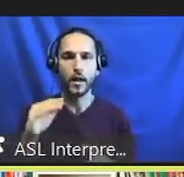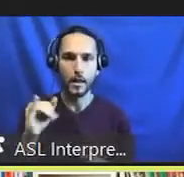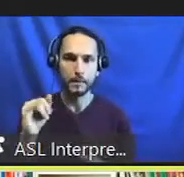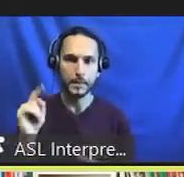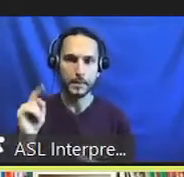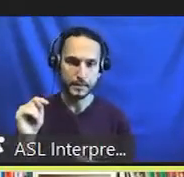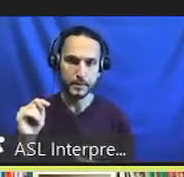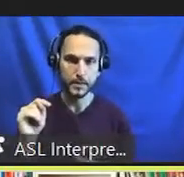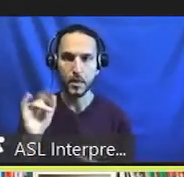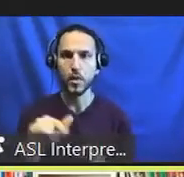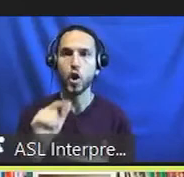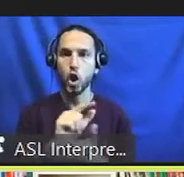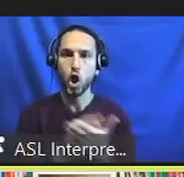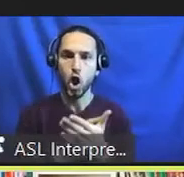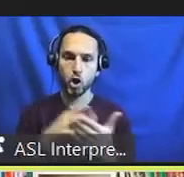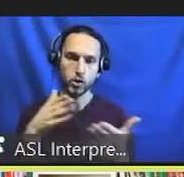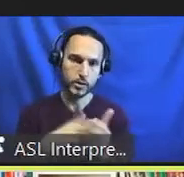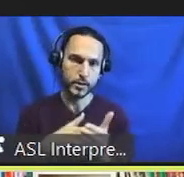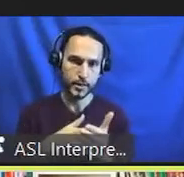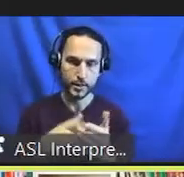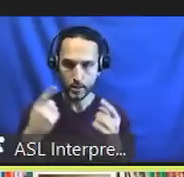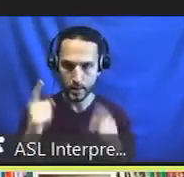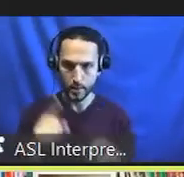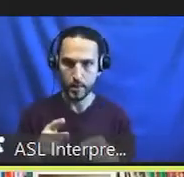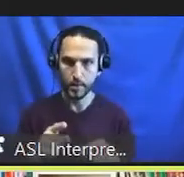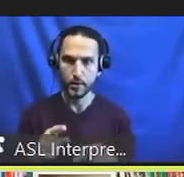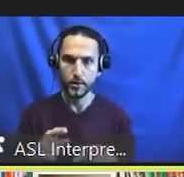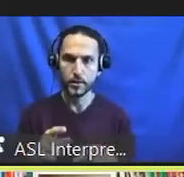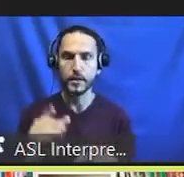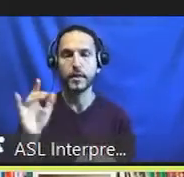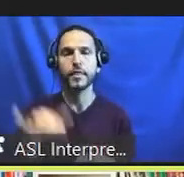lawsuits, they each settled through consent decrees.